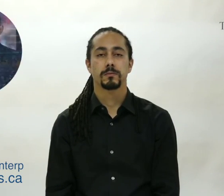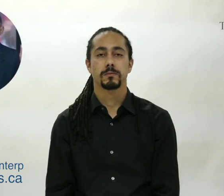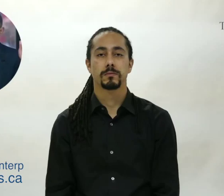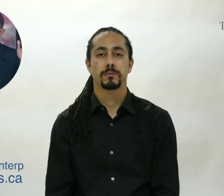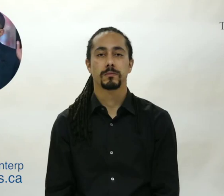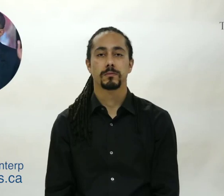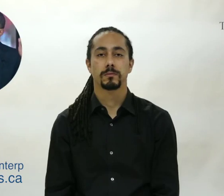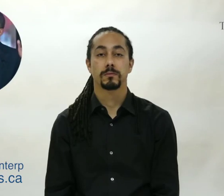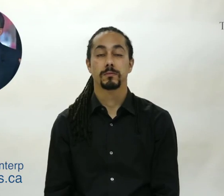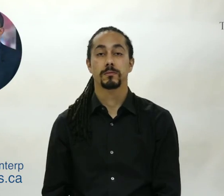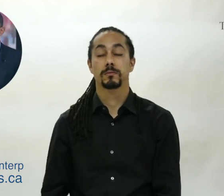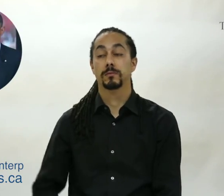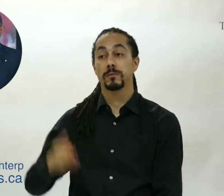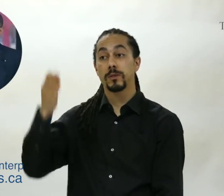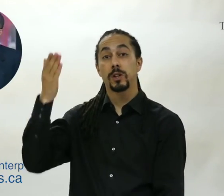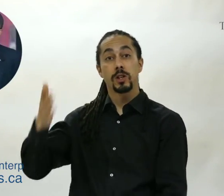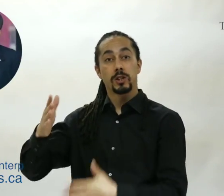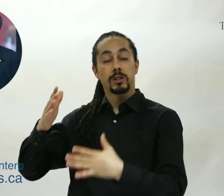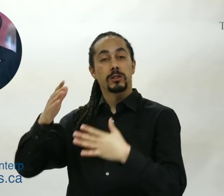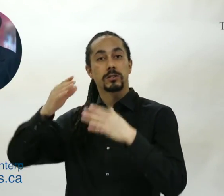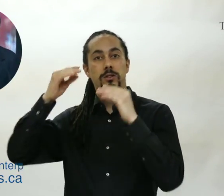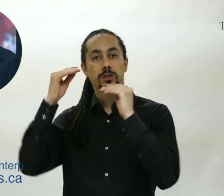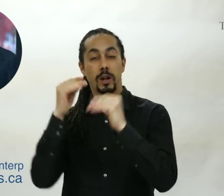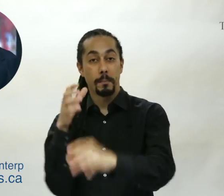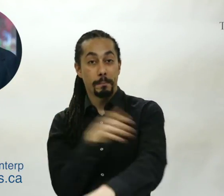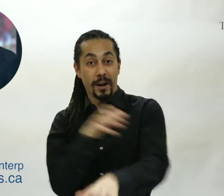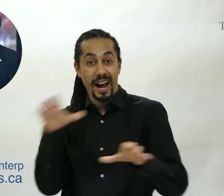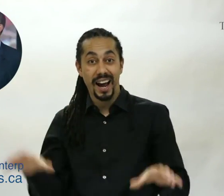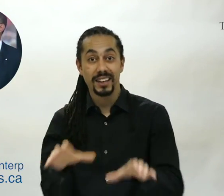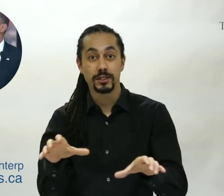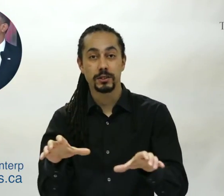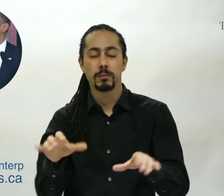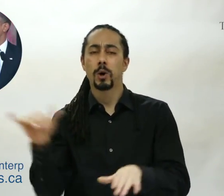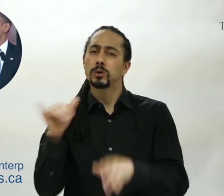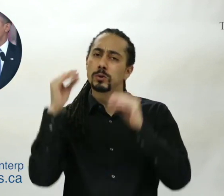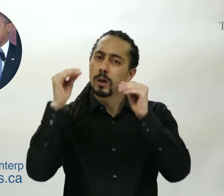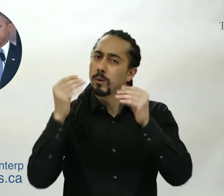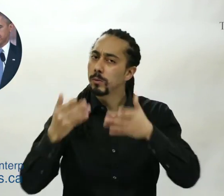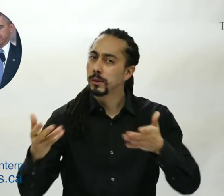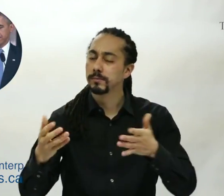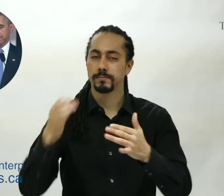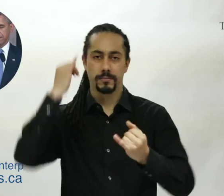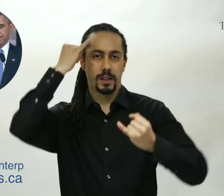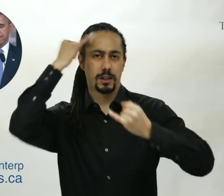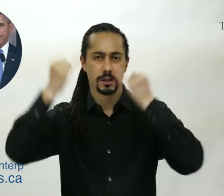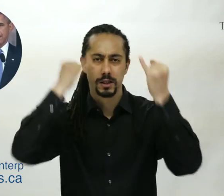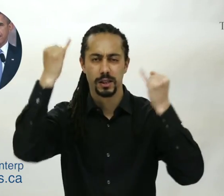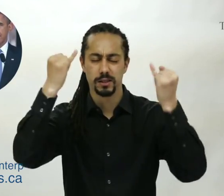Mandela taught us the power of action, but he also taught us the power of ideas;